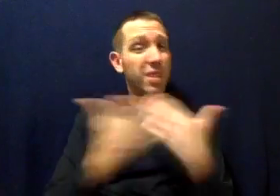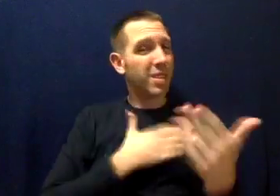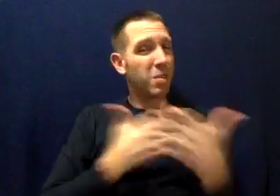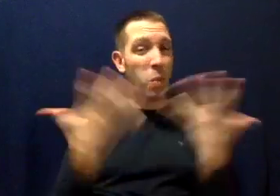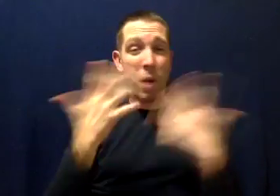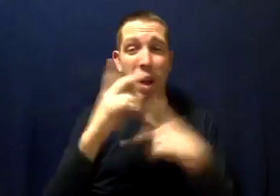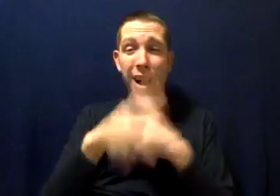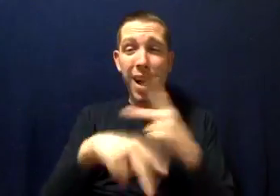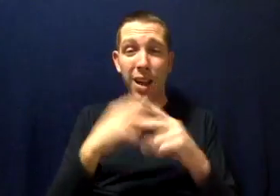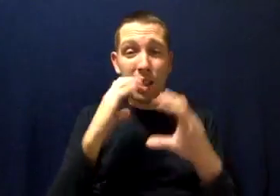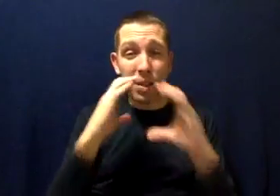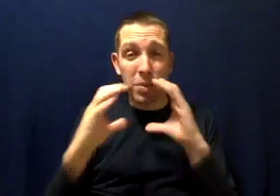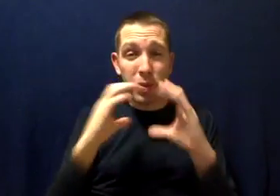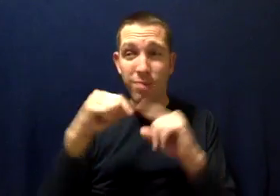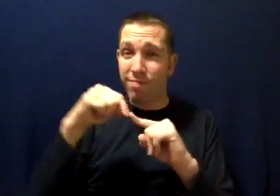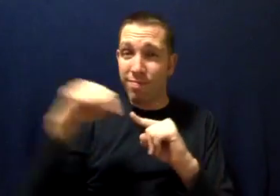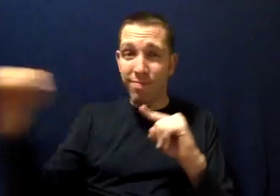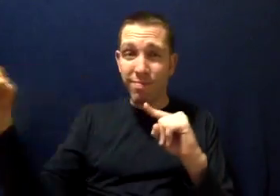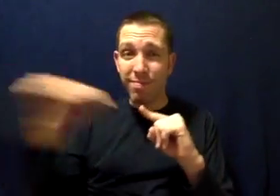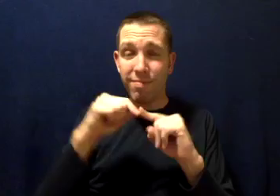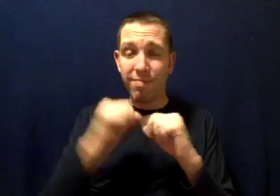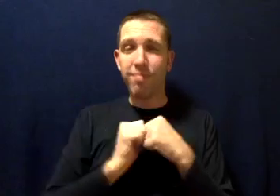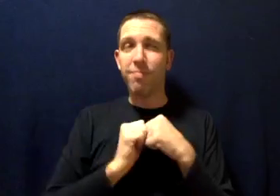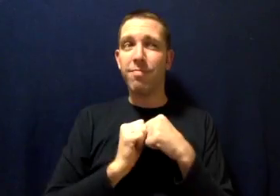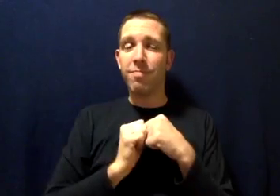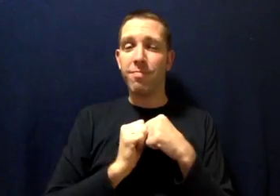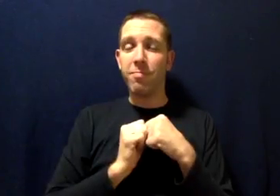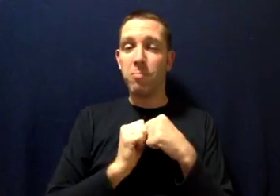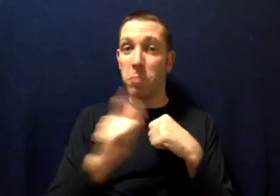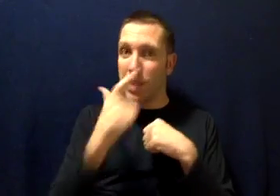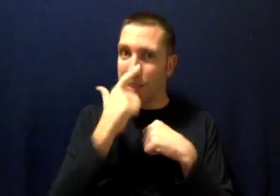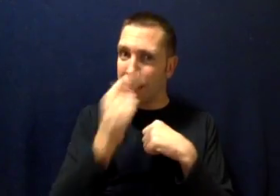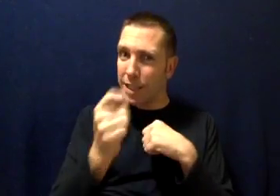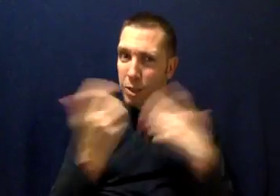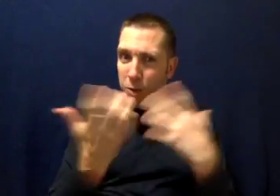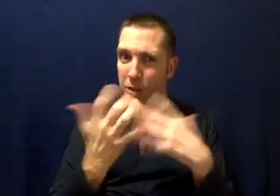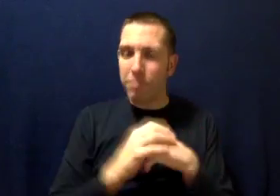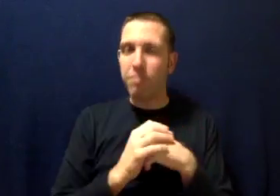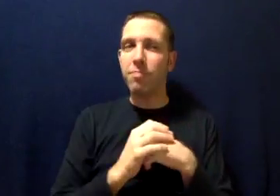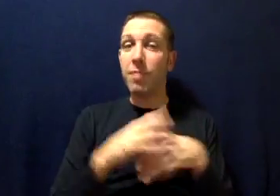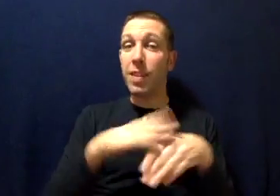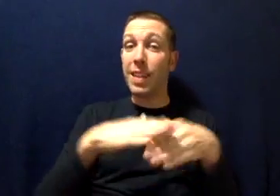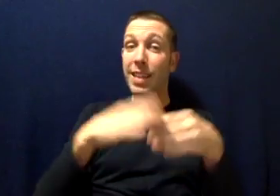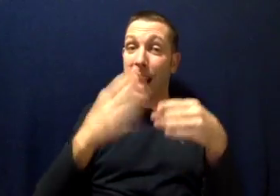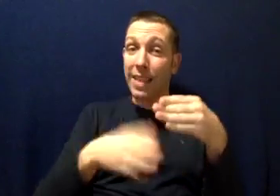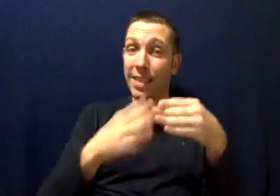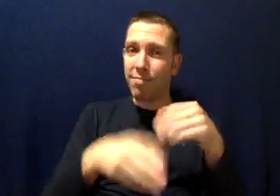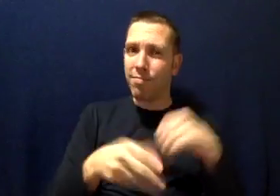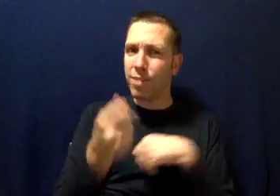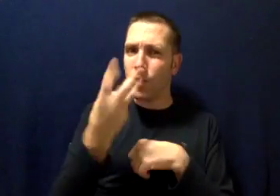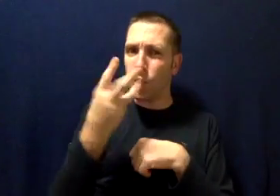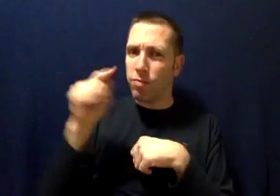regardless of our method of communication. Interestingly, at the end of the panel presentation